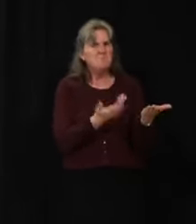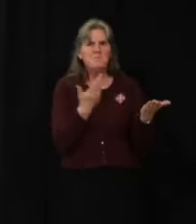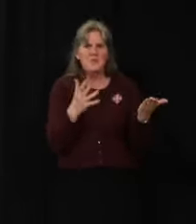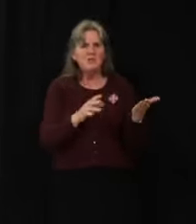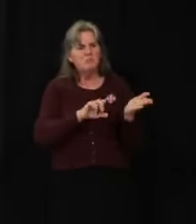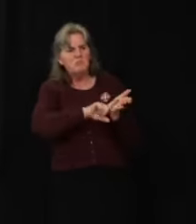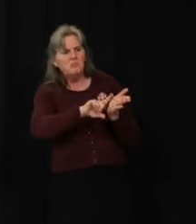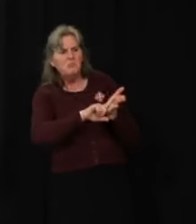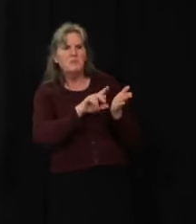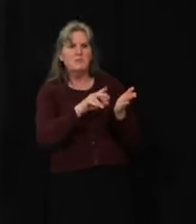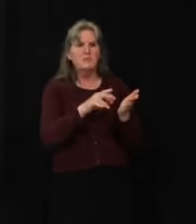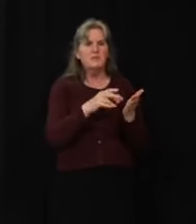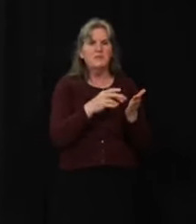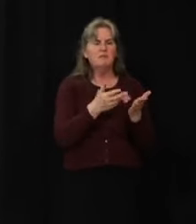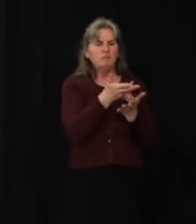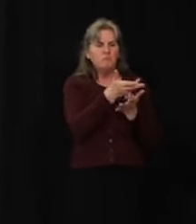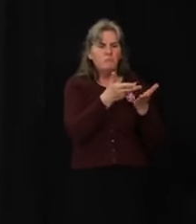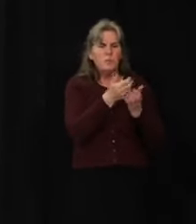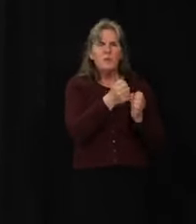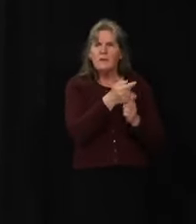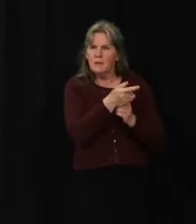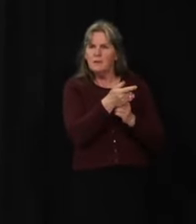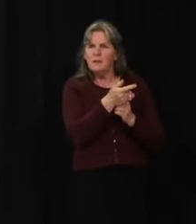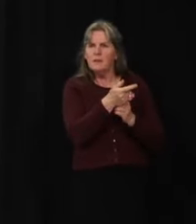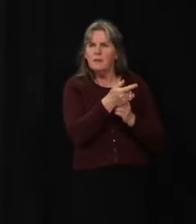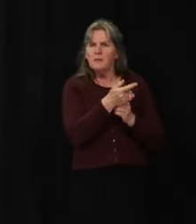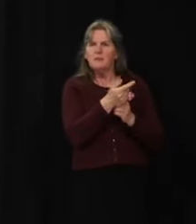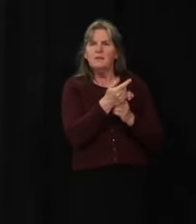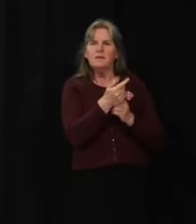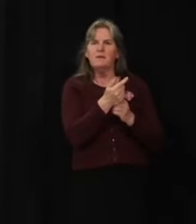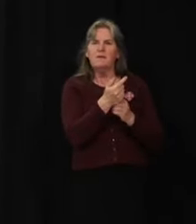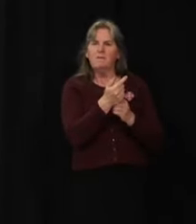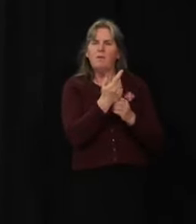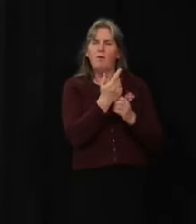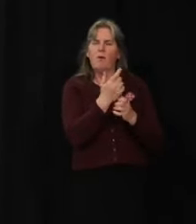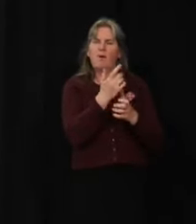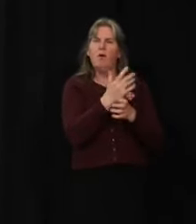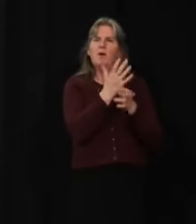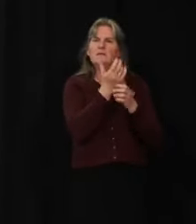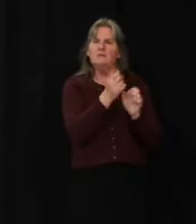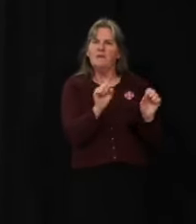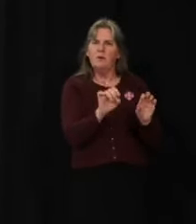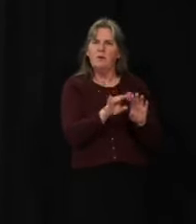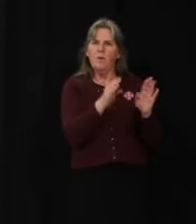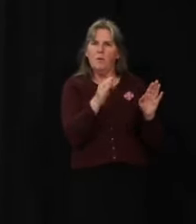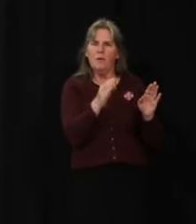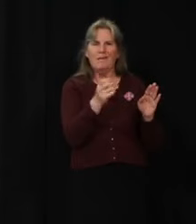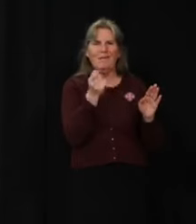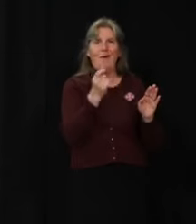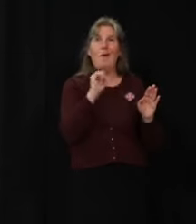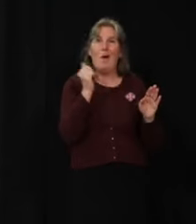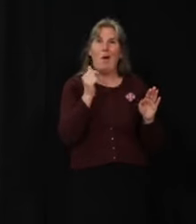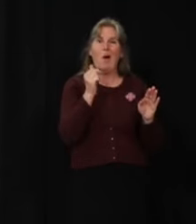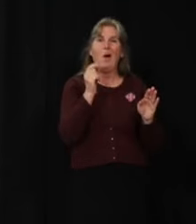then we are going to be satisfied that we have the public health capacity to carry on.